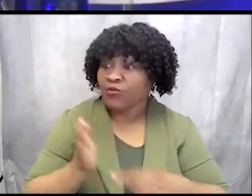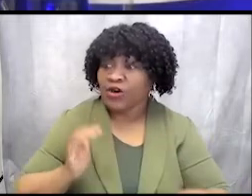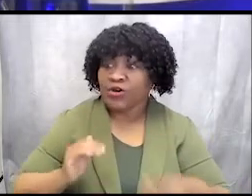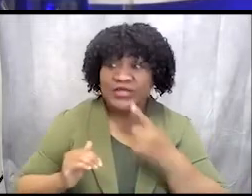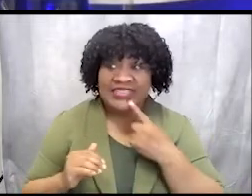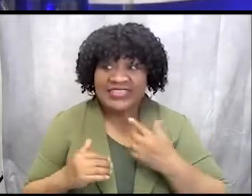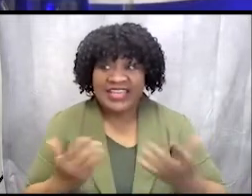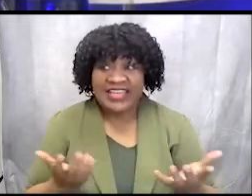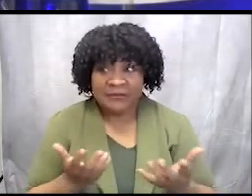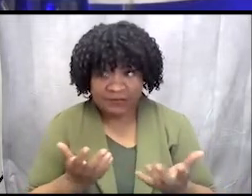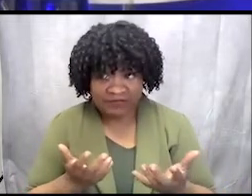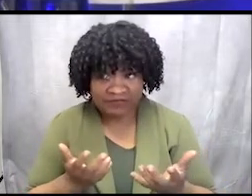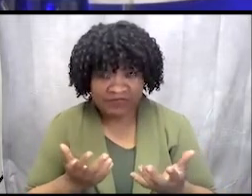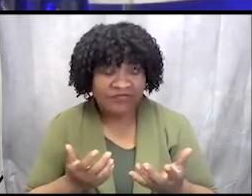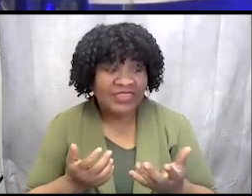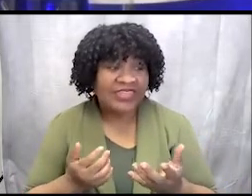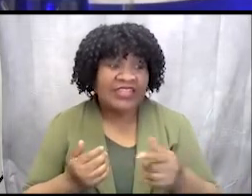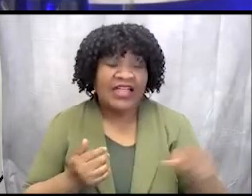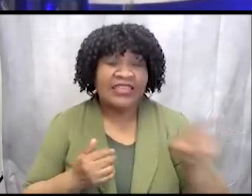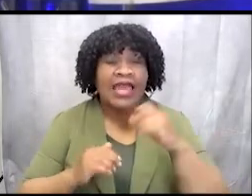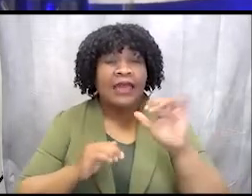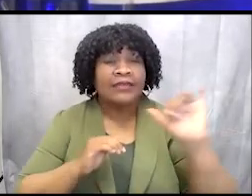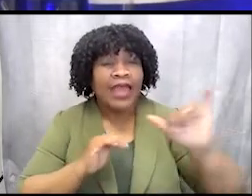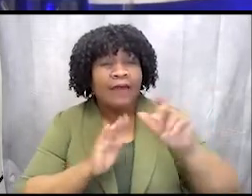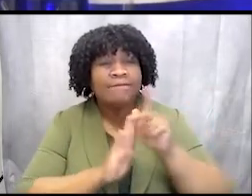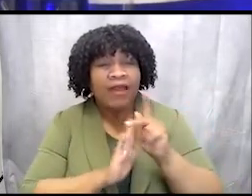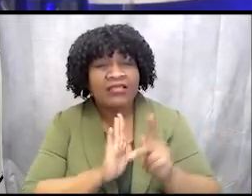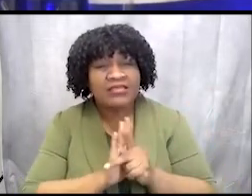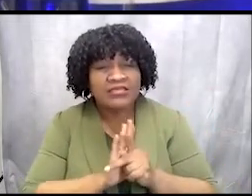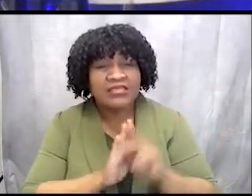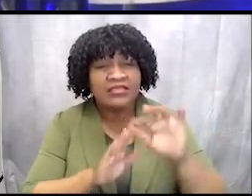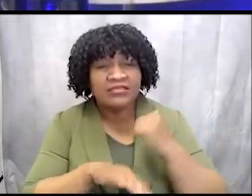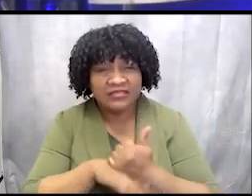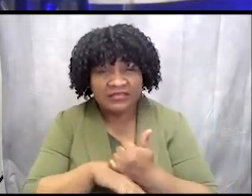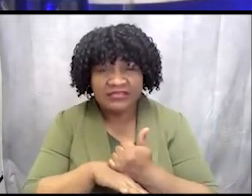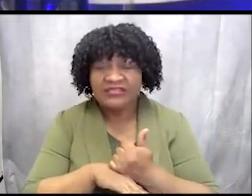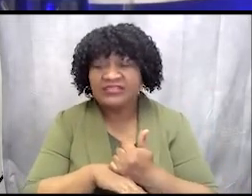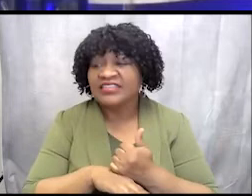is that the policy is foundational to everything that we do.